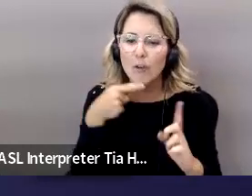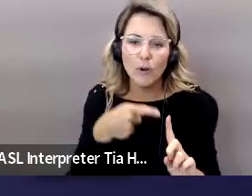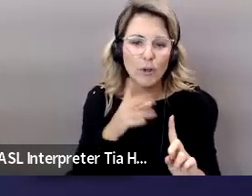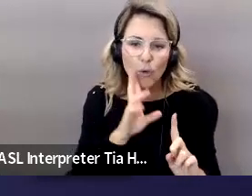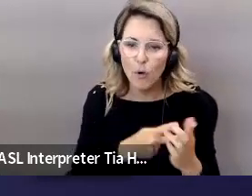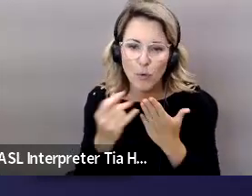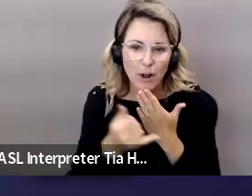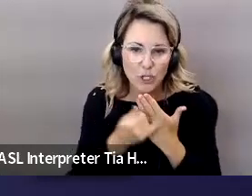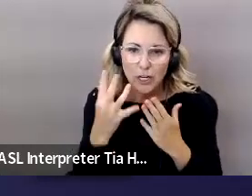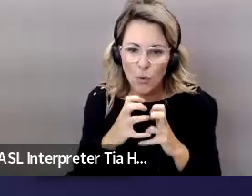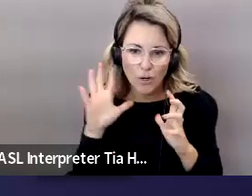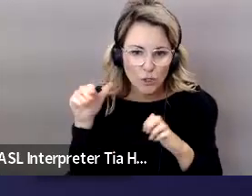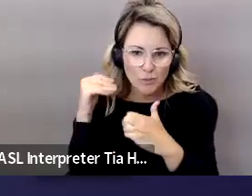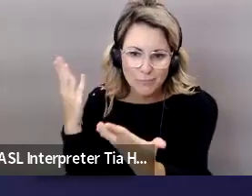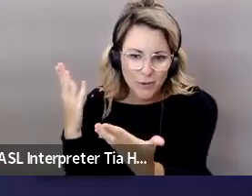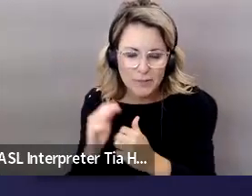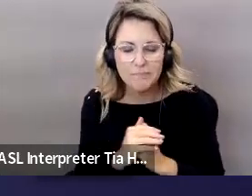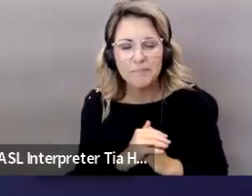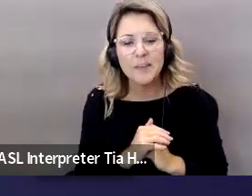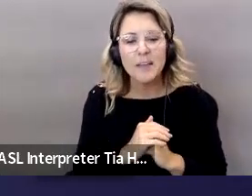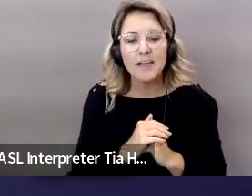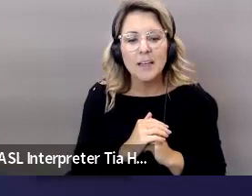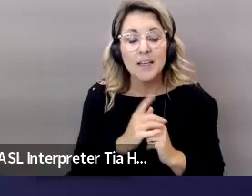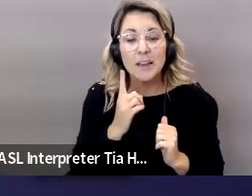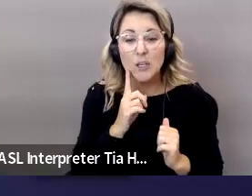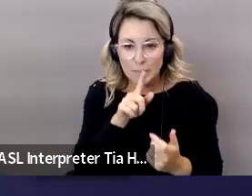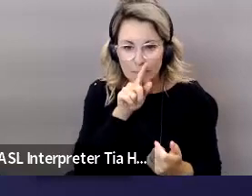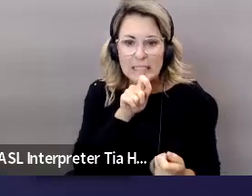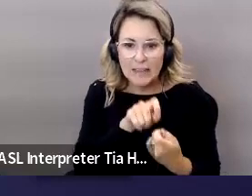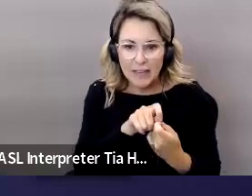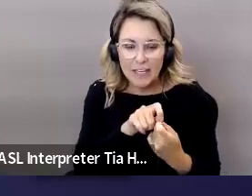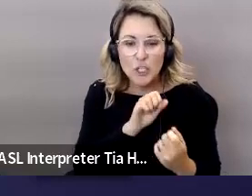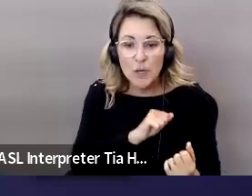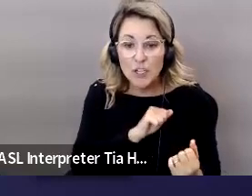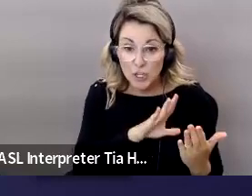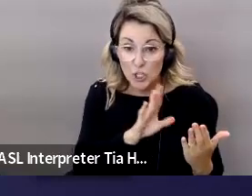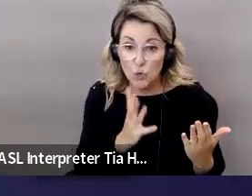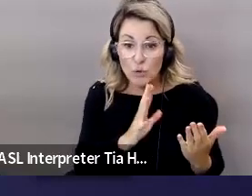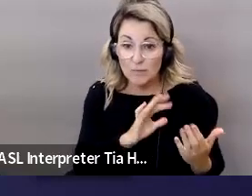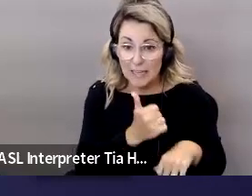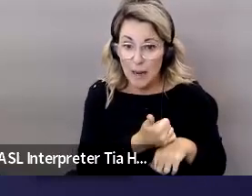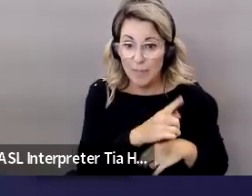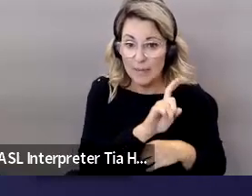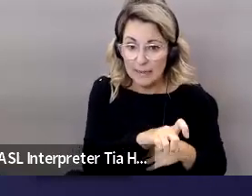specifying what you're going to do to address that need that you established in the first section.